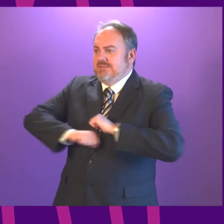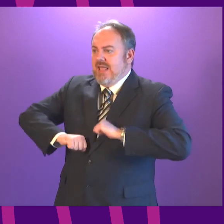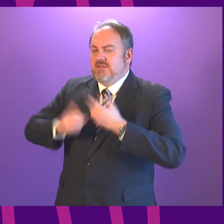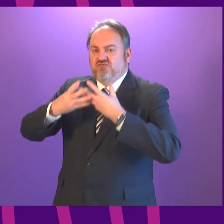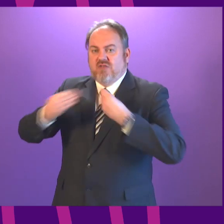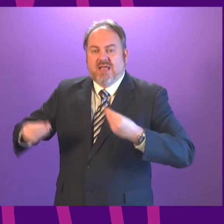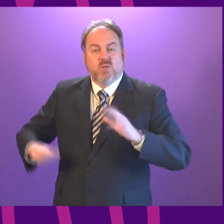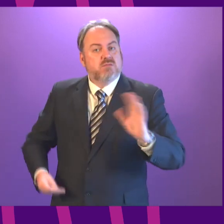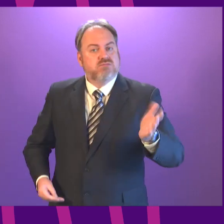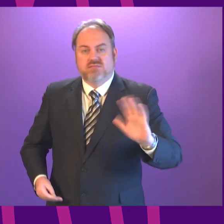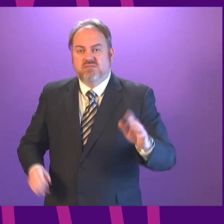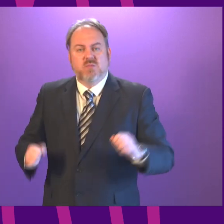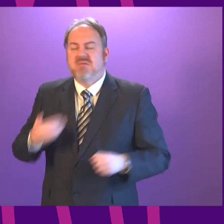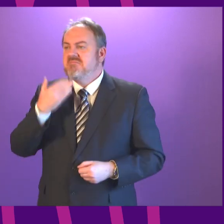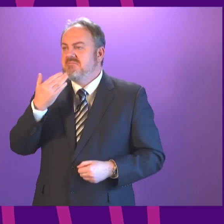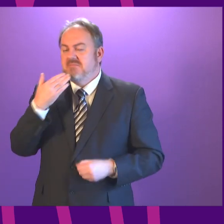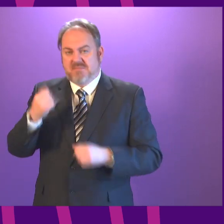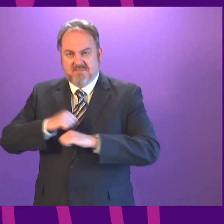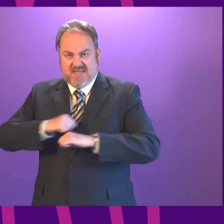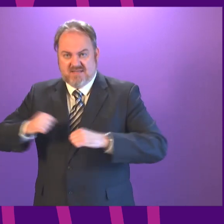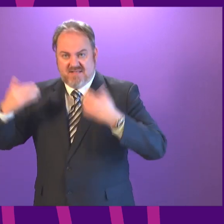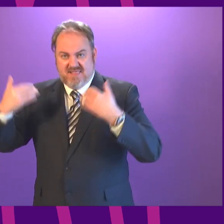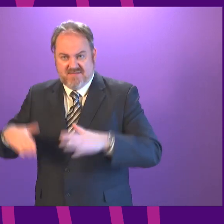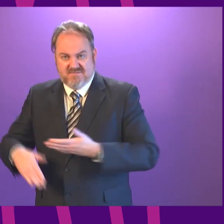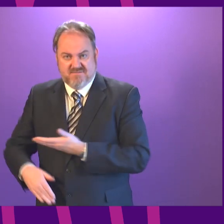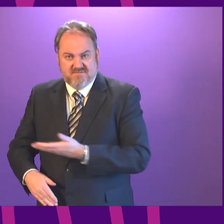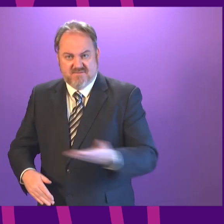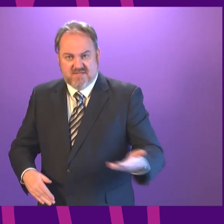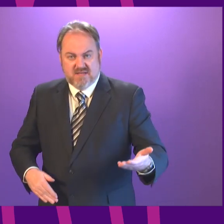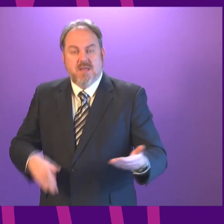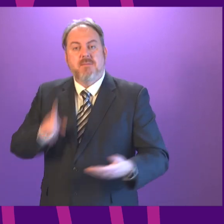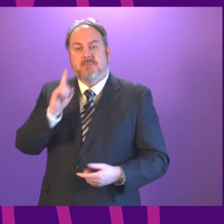beds. We still have plans that would allow us to increase ICU capacity.